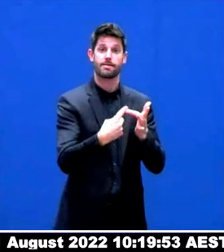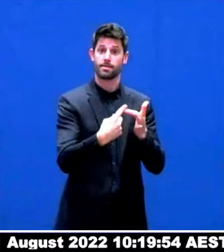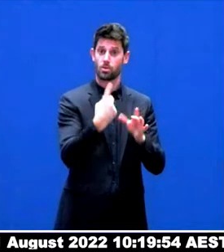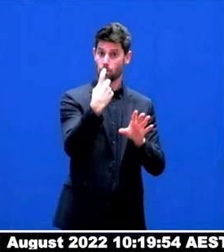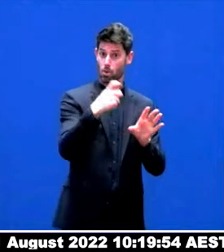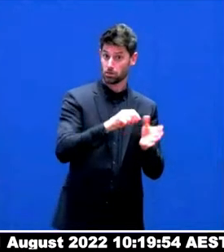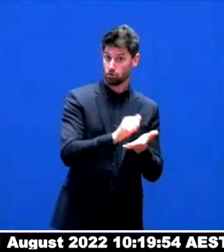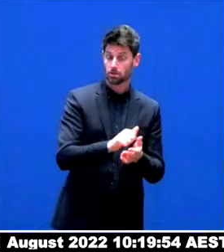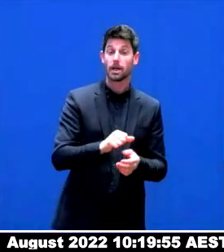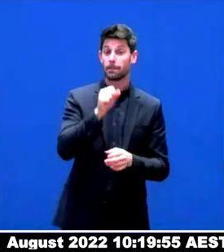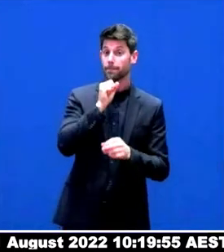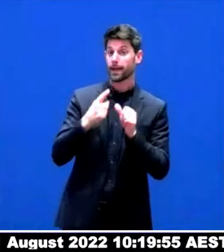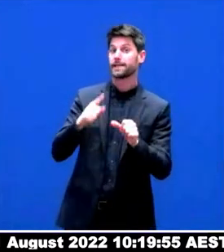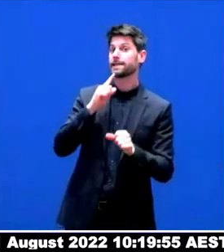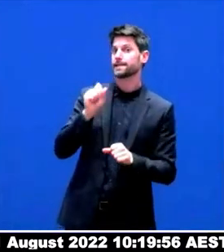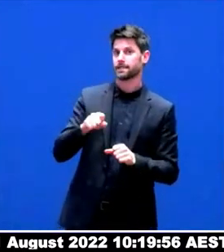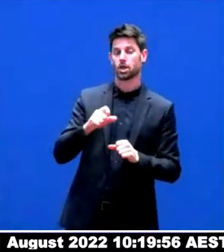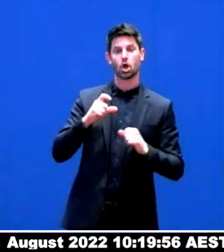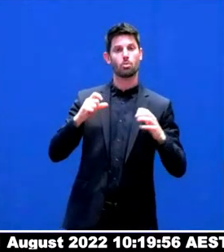That's correct. So, the Commonwealth Minister for Housing and